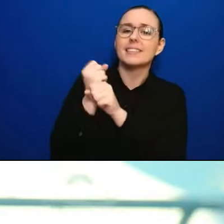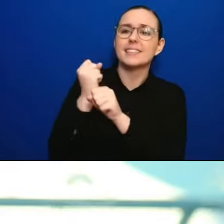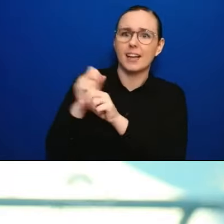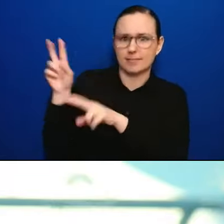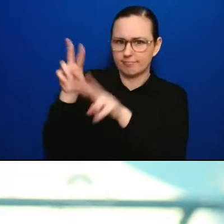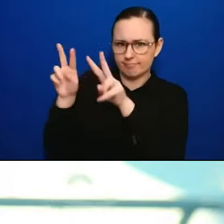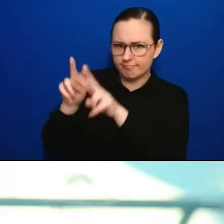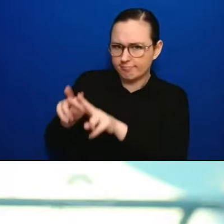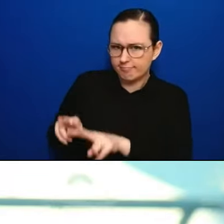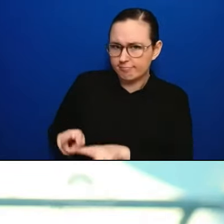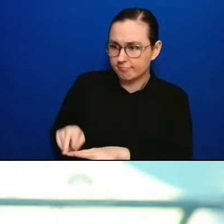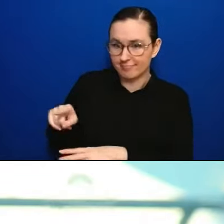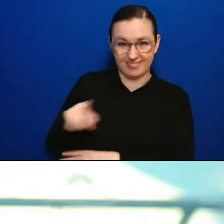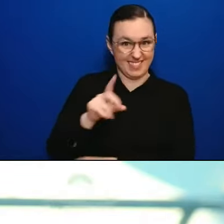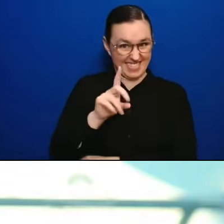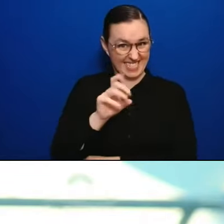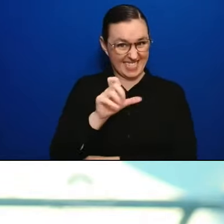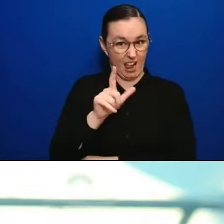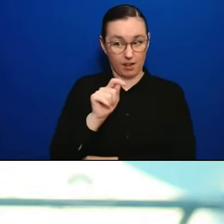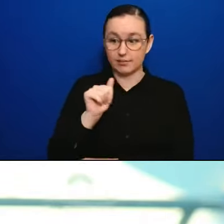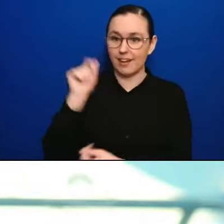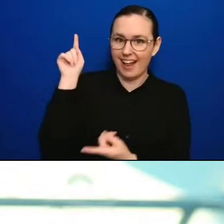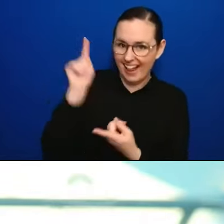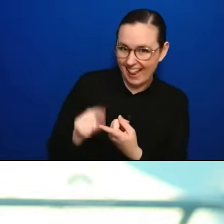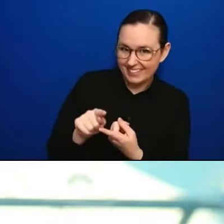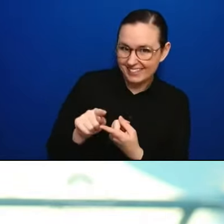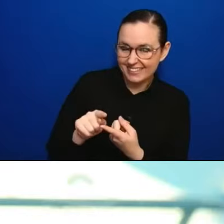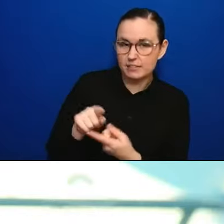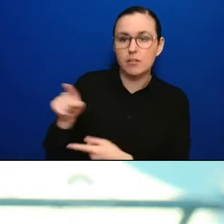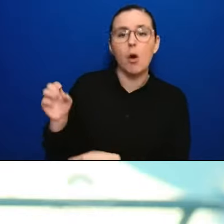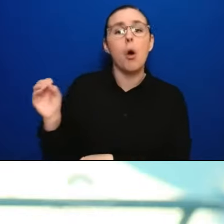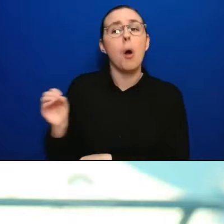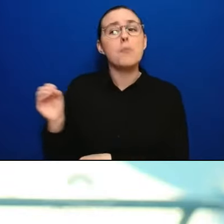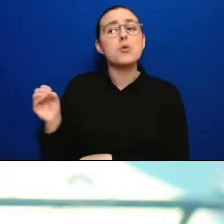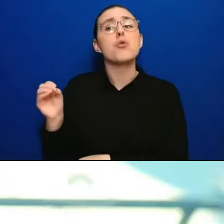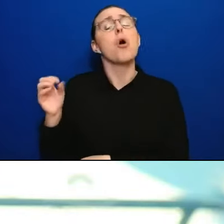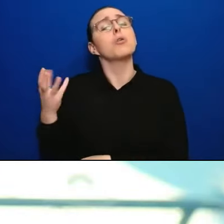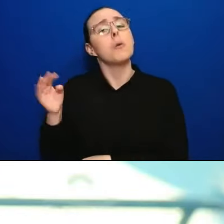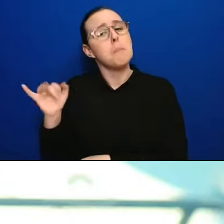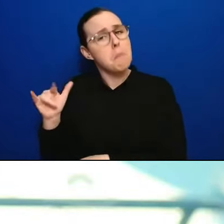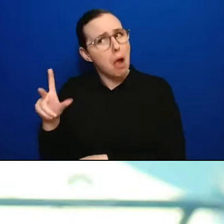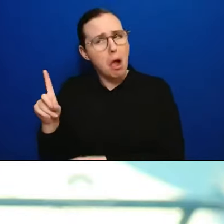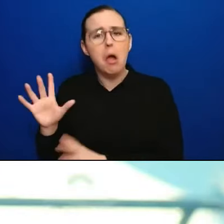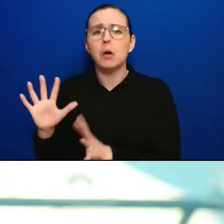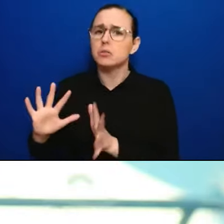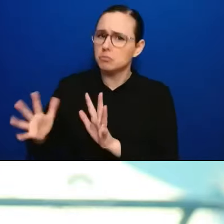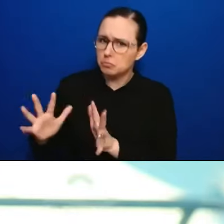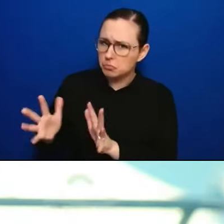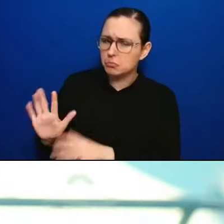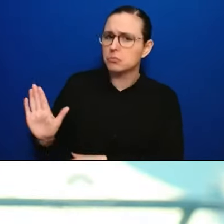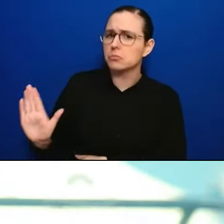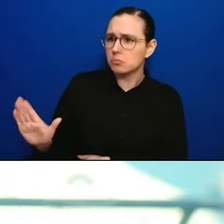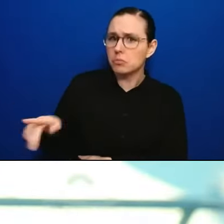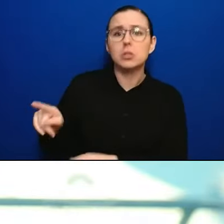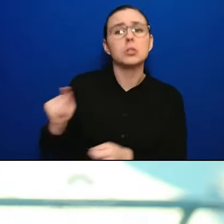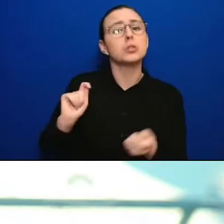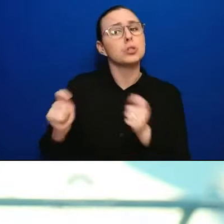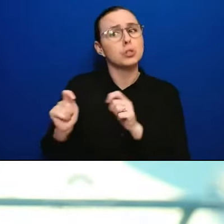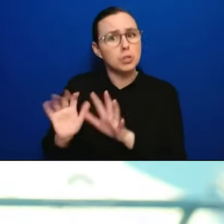evolution as we have -- very similar to the hospital data as we have seen Delta fade away